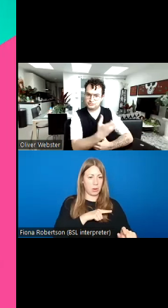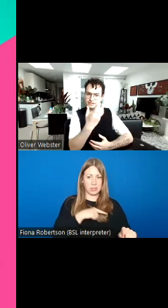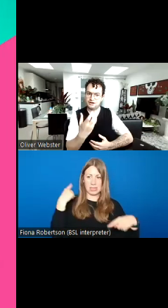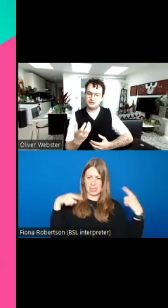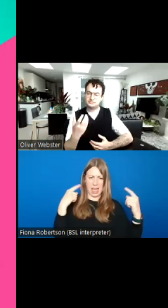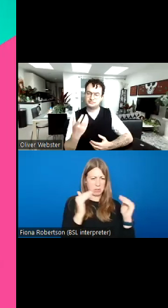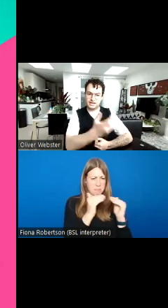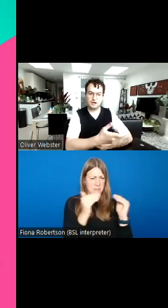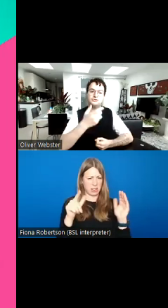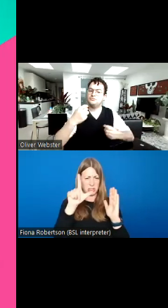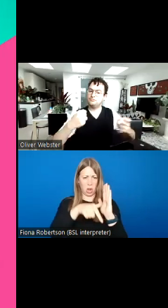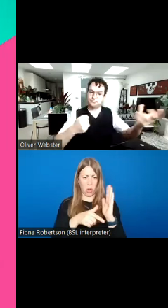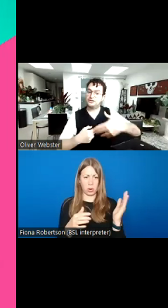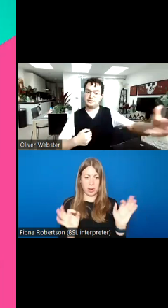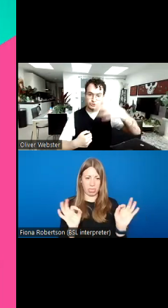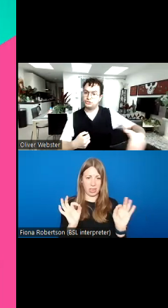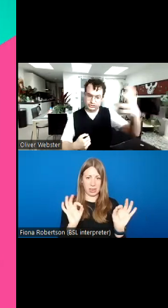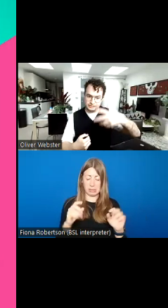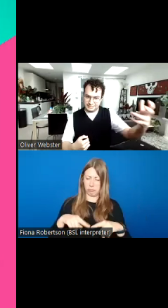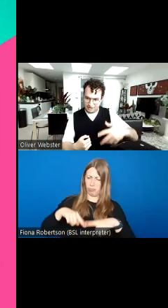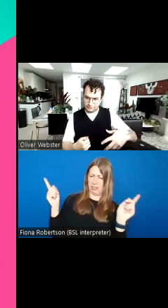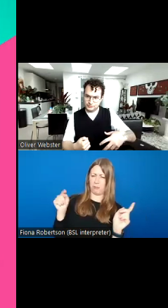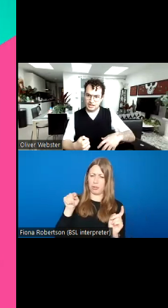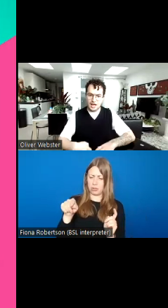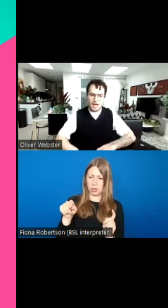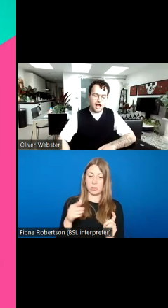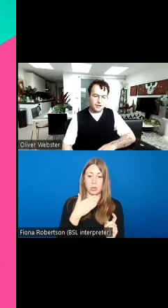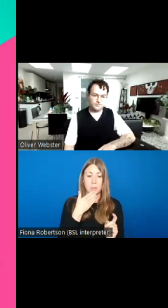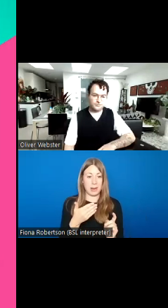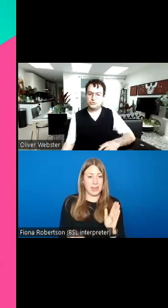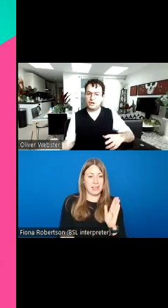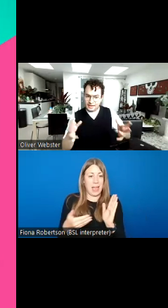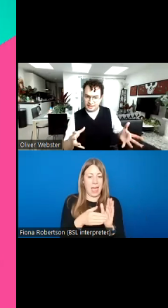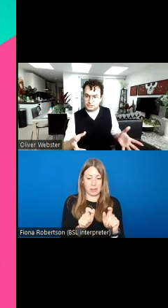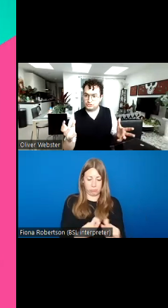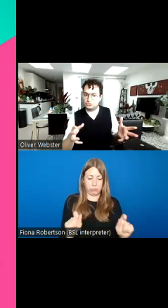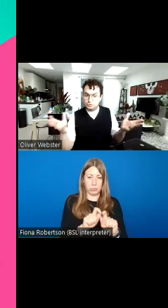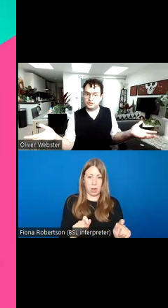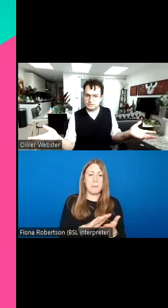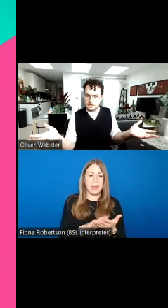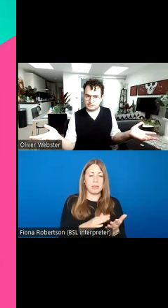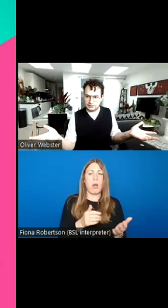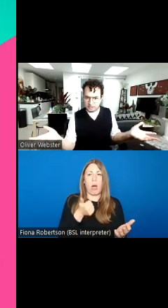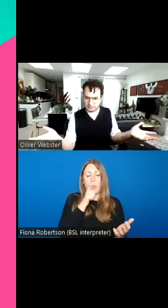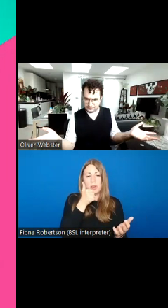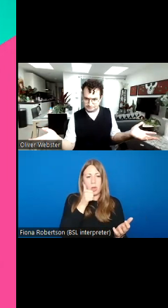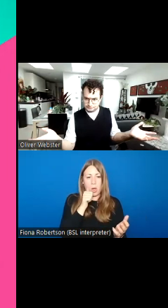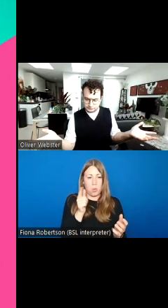so they can't tell that it's producing the sound. In that case, you would subtitle it.